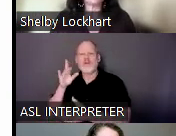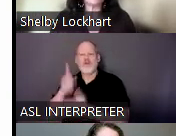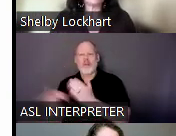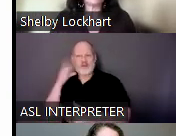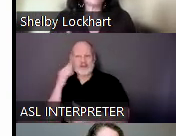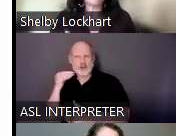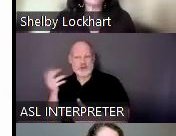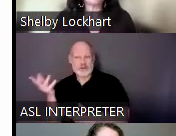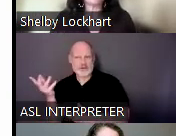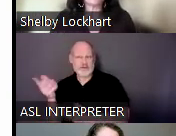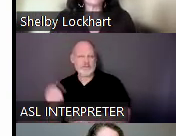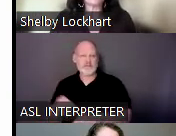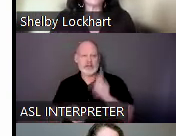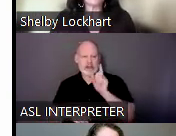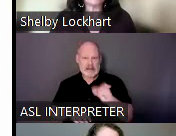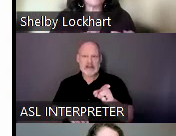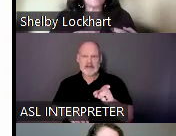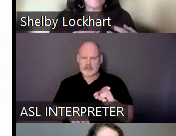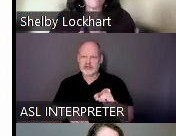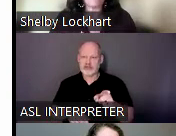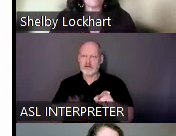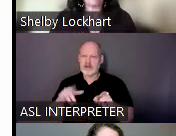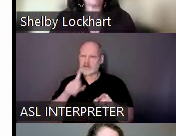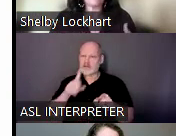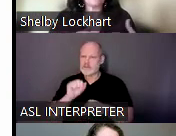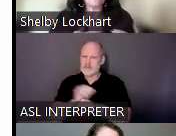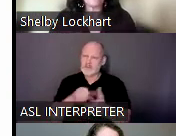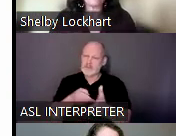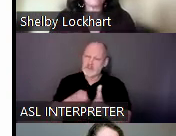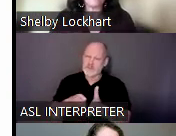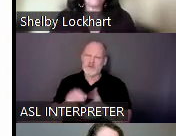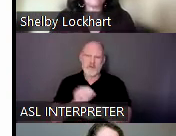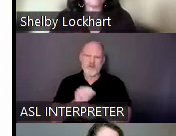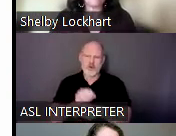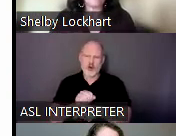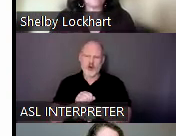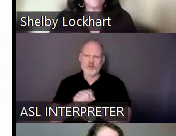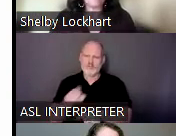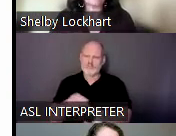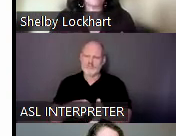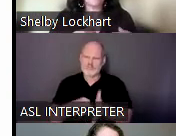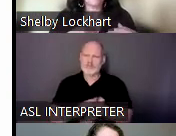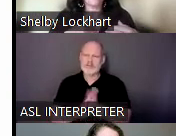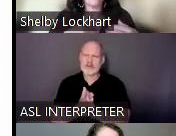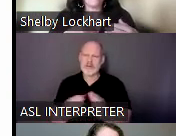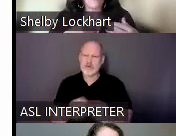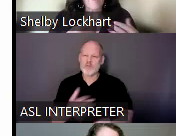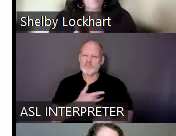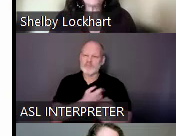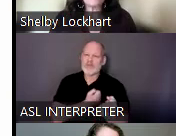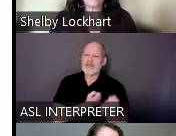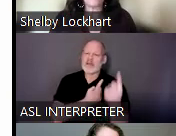real work in the field is to get empathetic. Get out into the field and ask how is it going